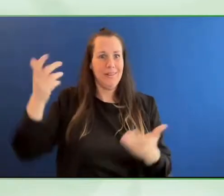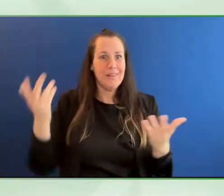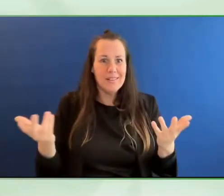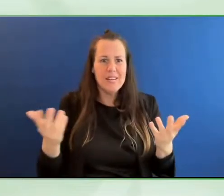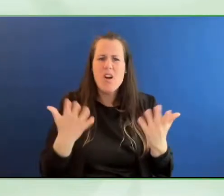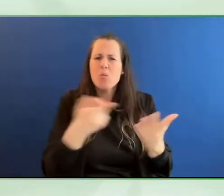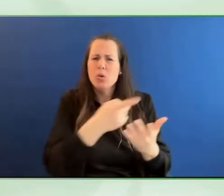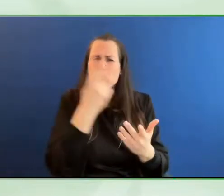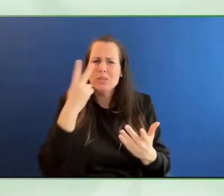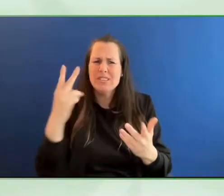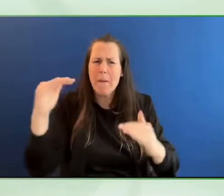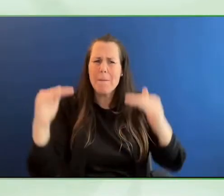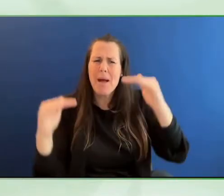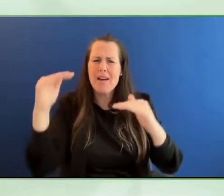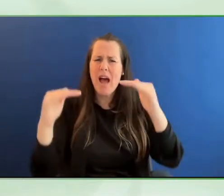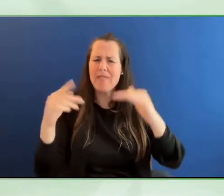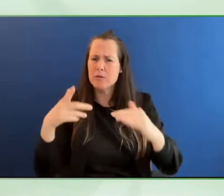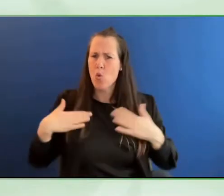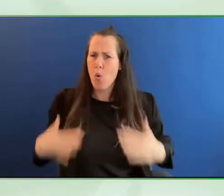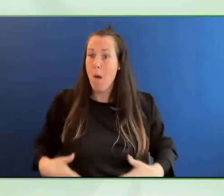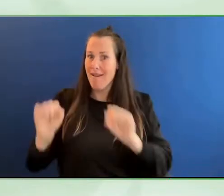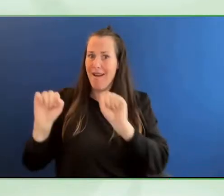errors all over the place.